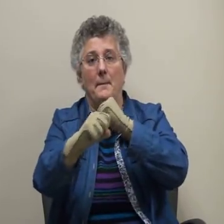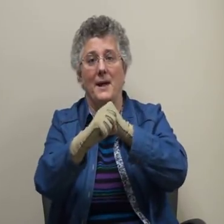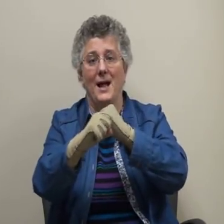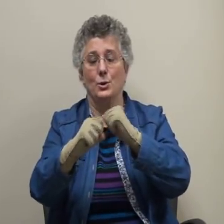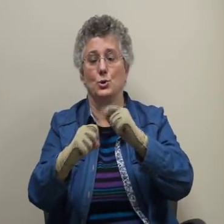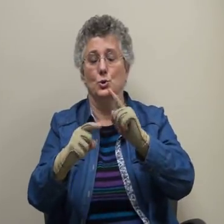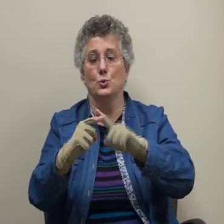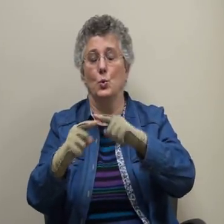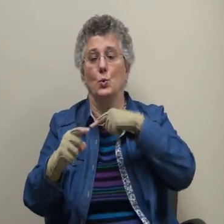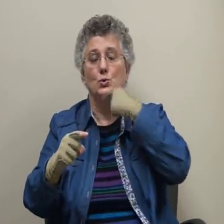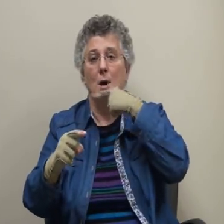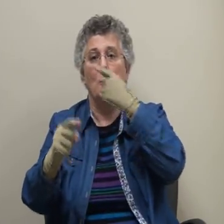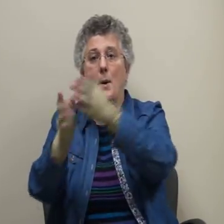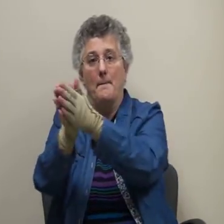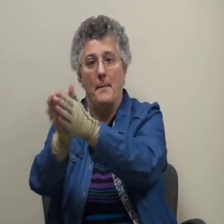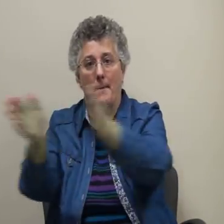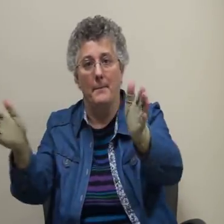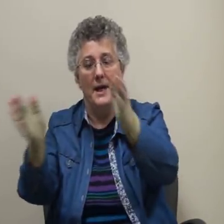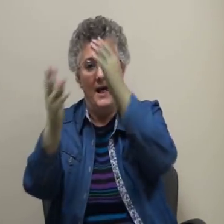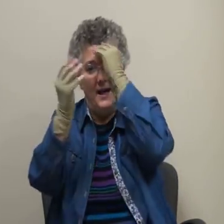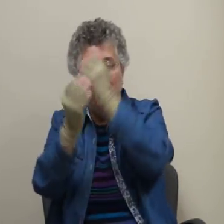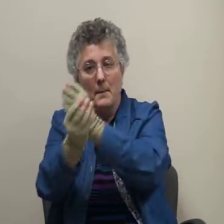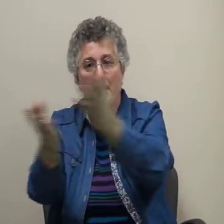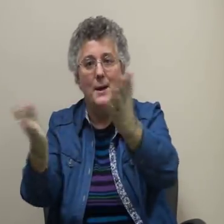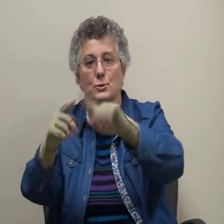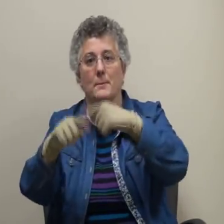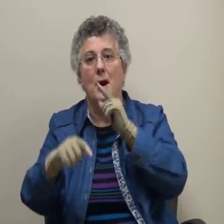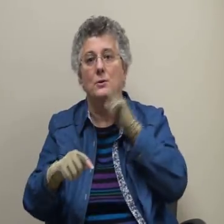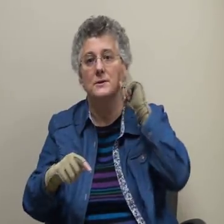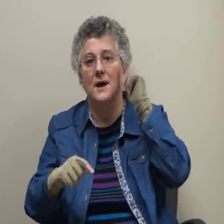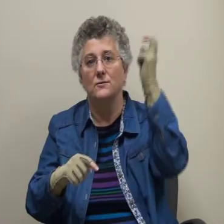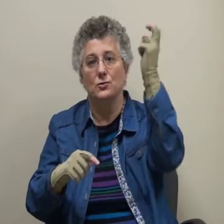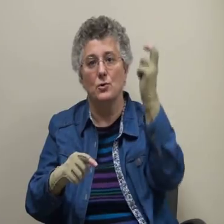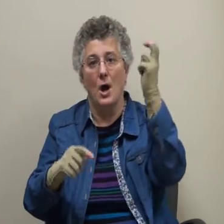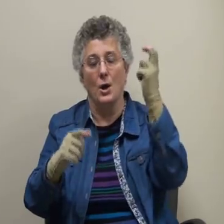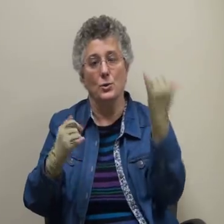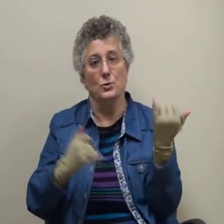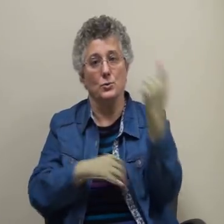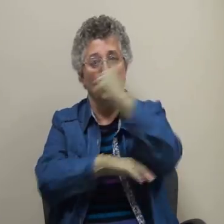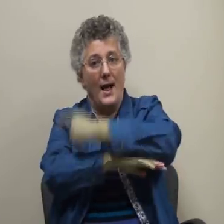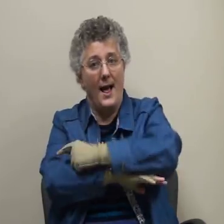to the general public deaf truckers today.